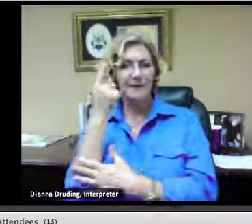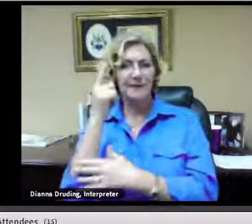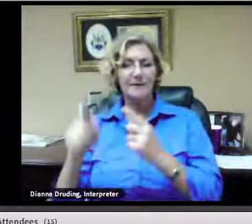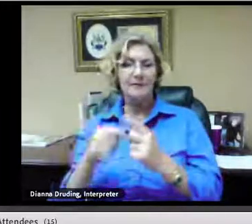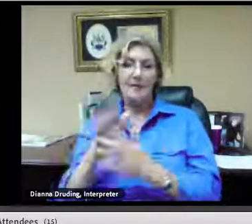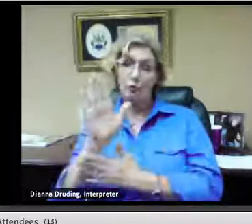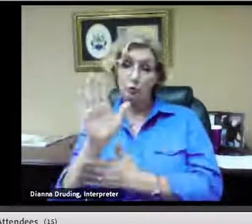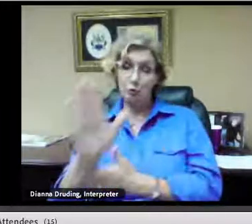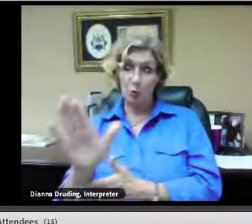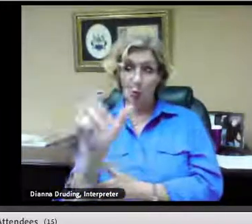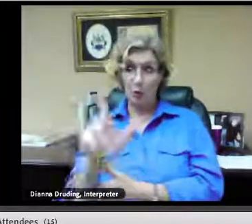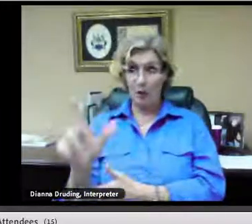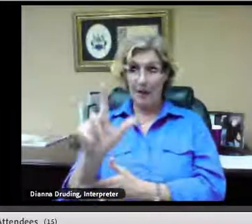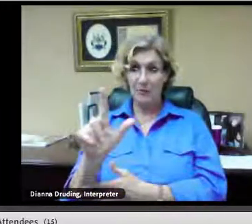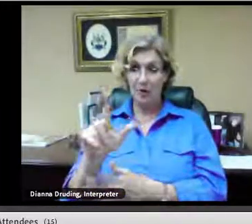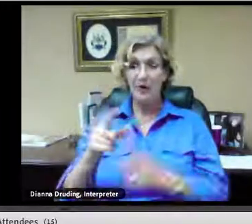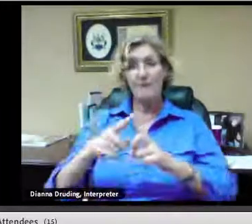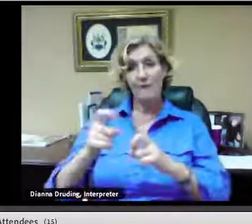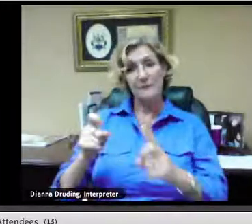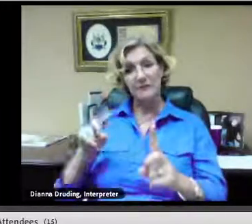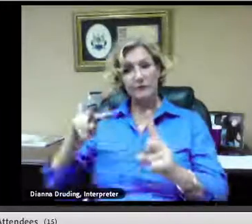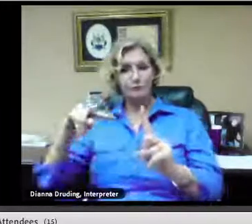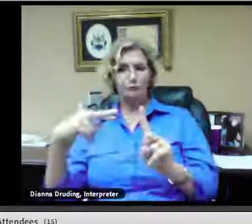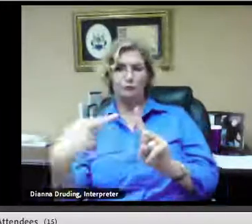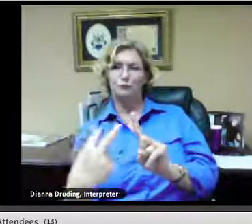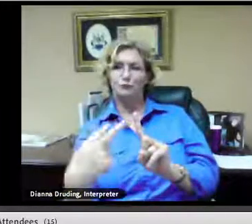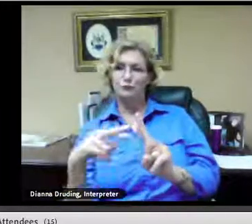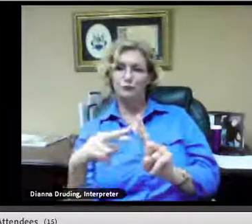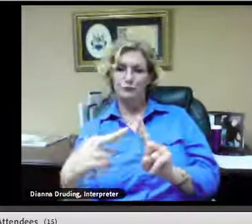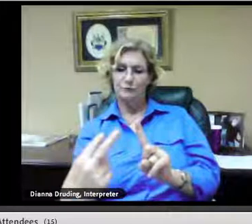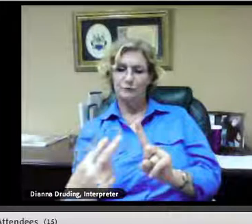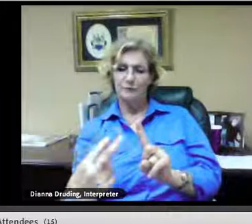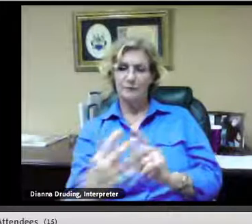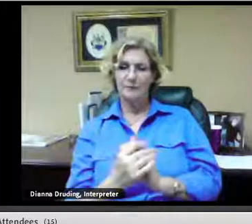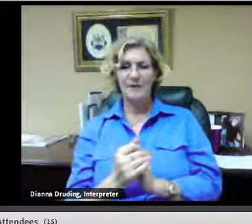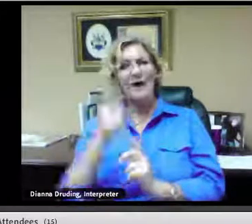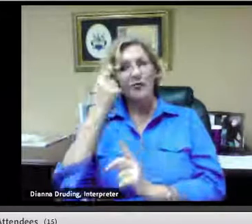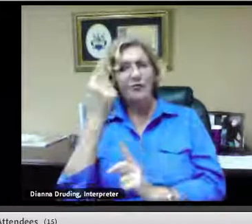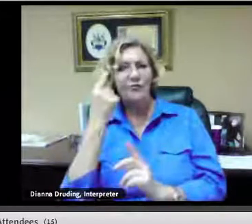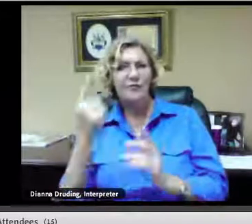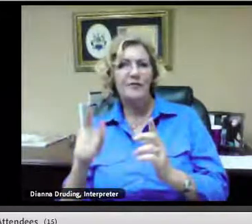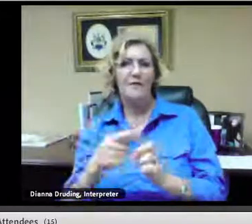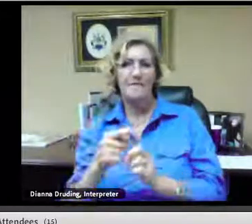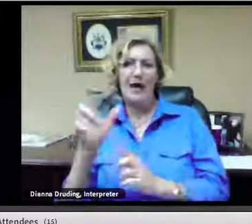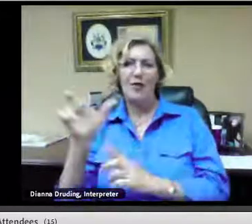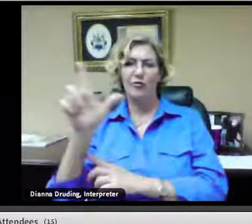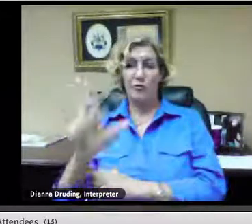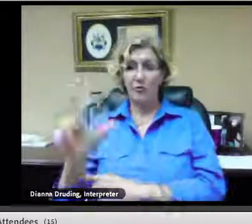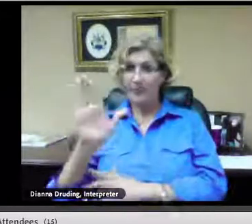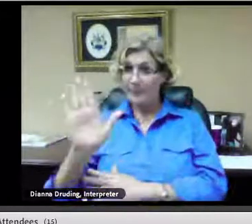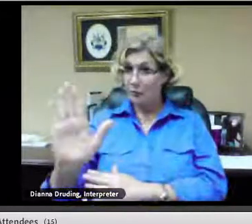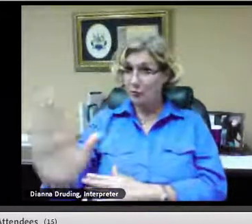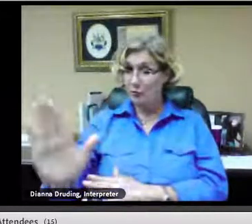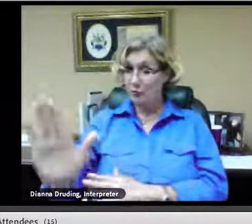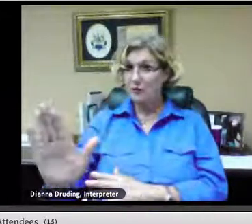thinking about your libraries from the lens of a disability. It doesn't matter which one.